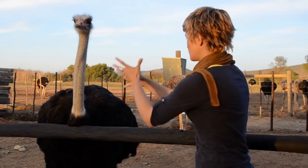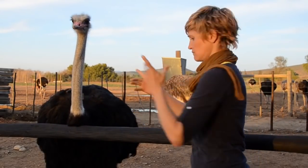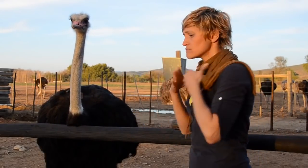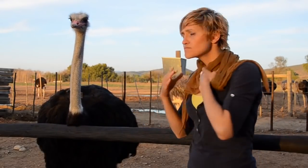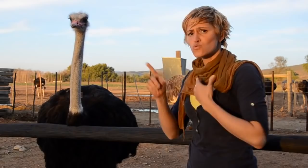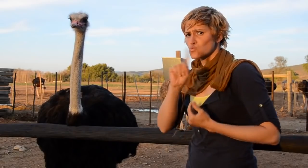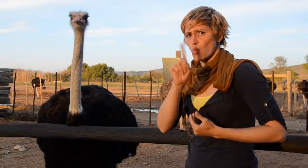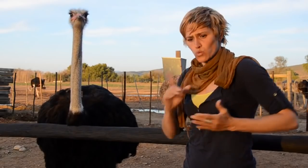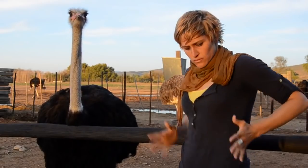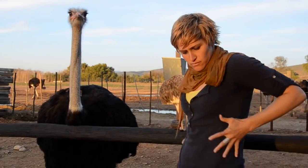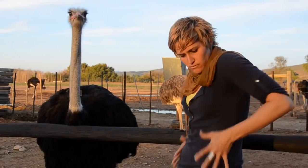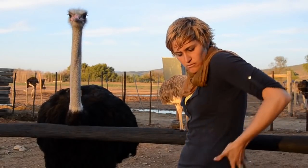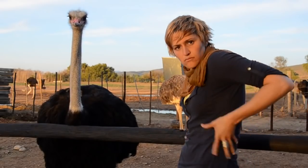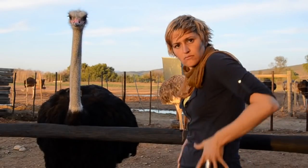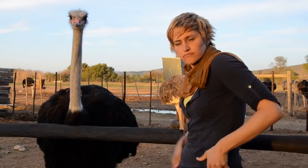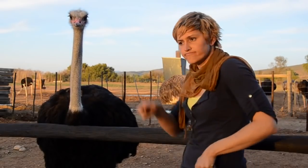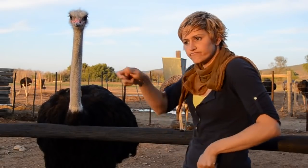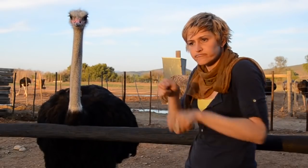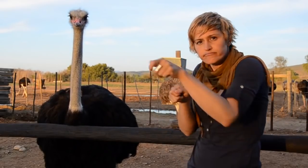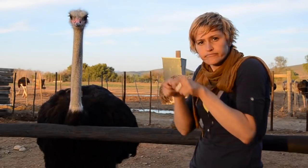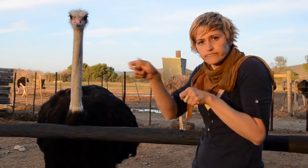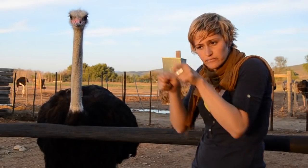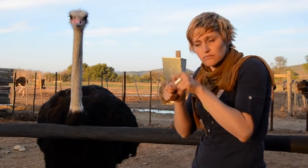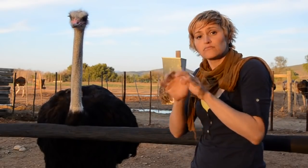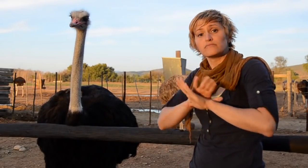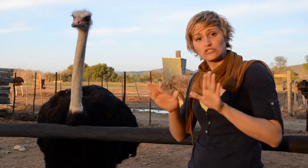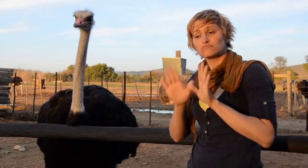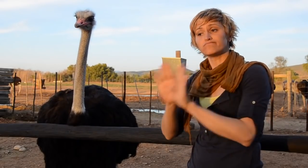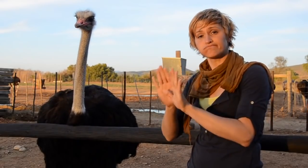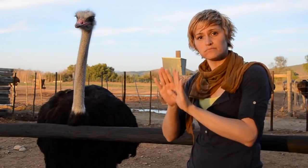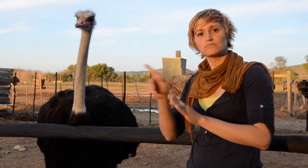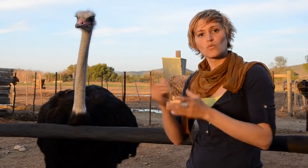then left alone for the plumes to grow